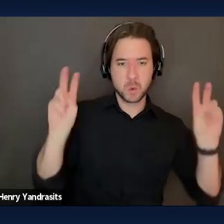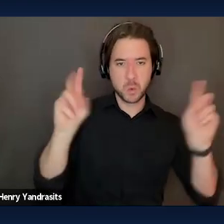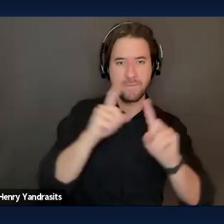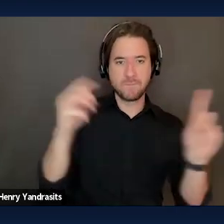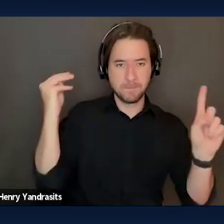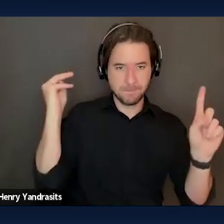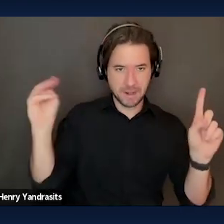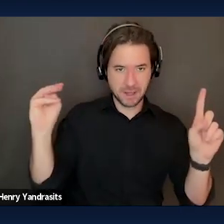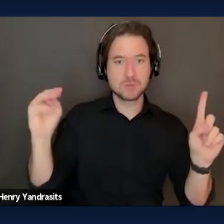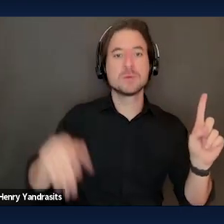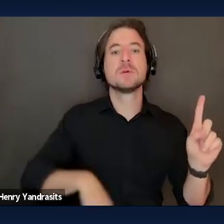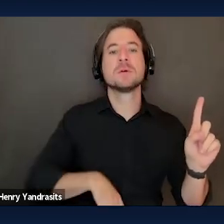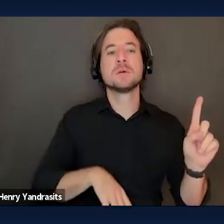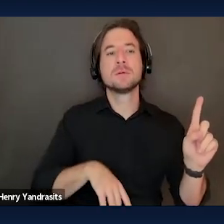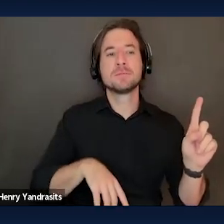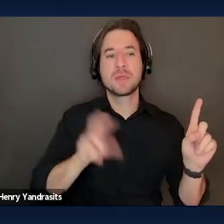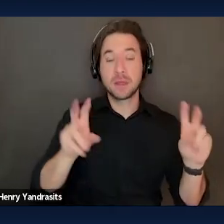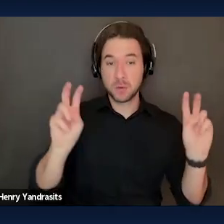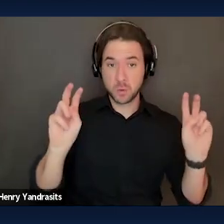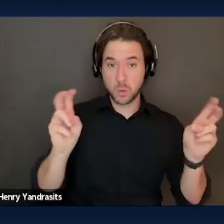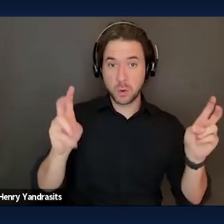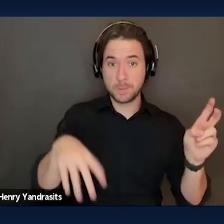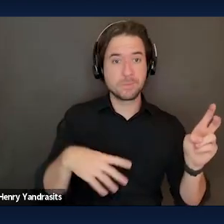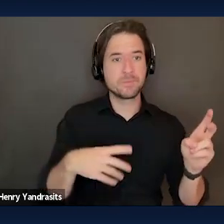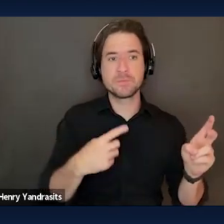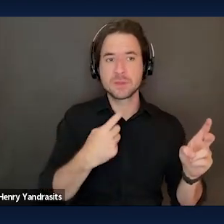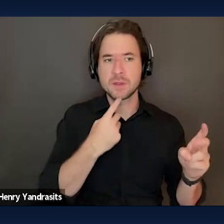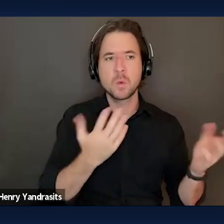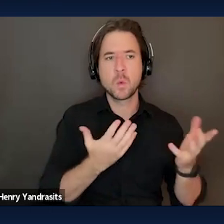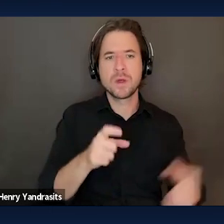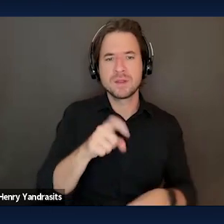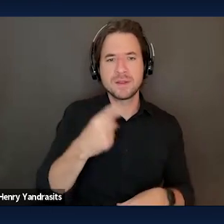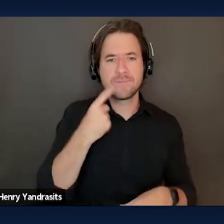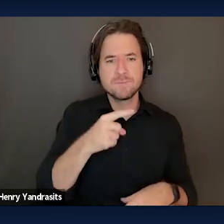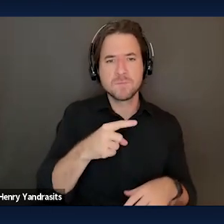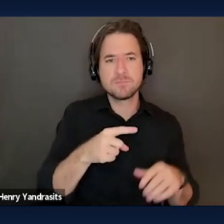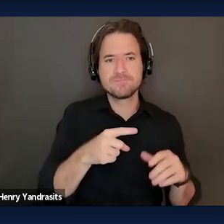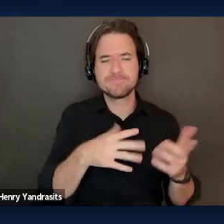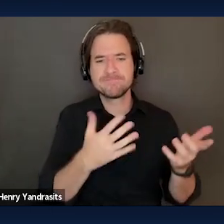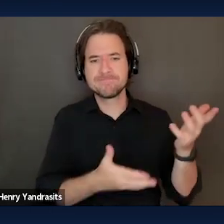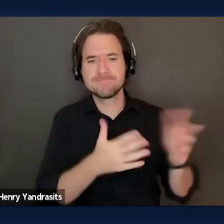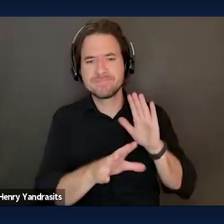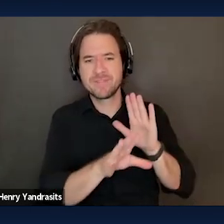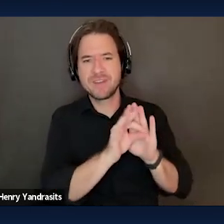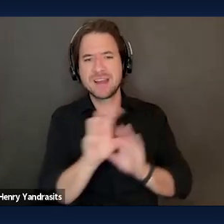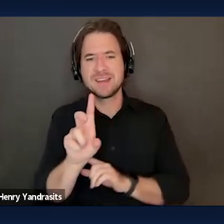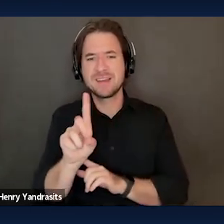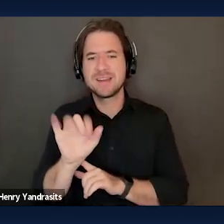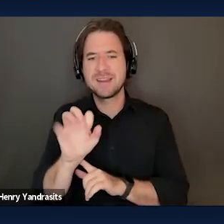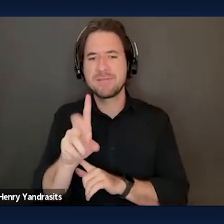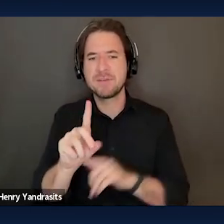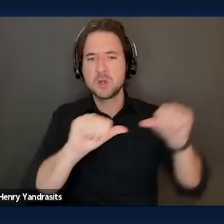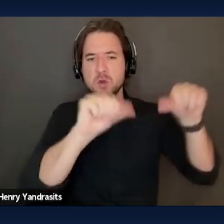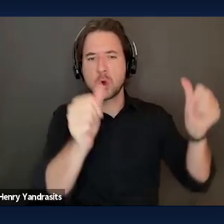about how what he needed to discover the David in the marble for the sculpture.